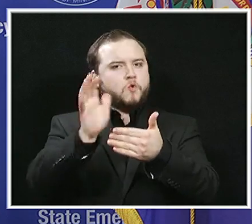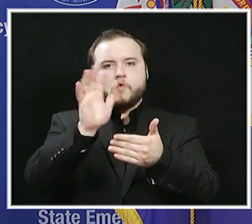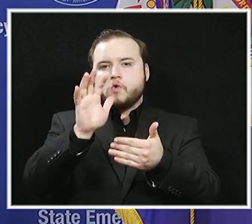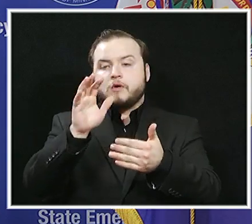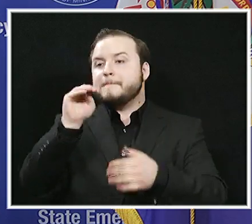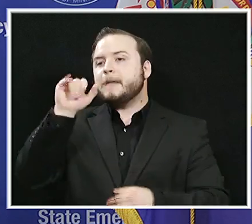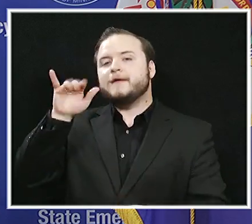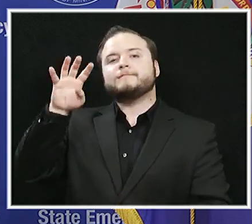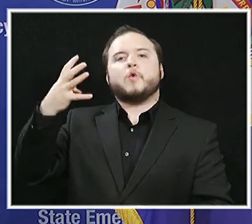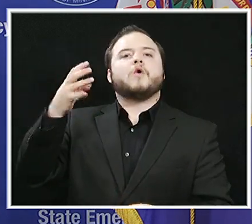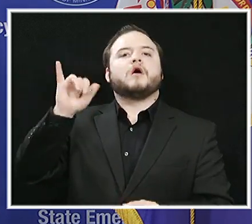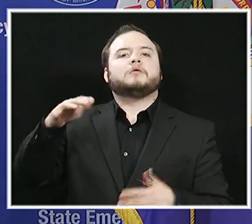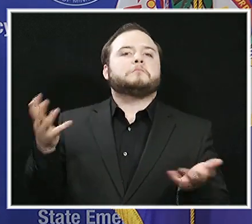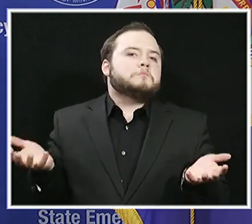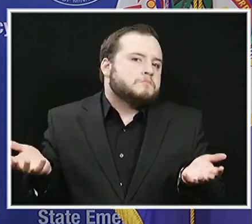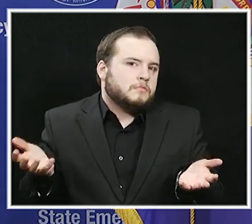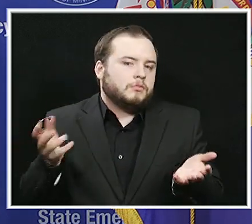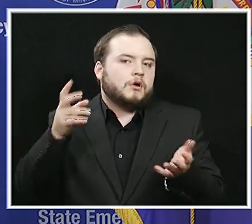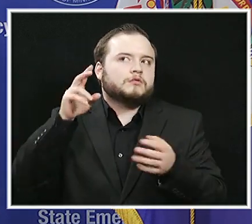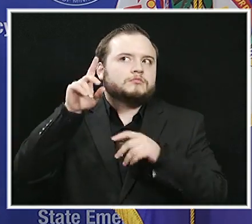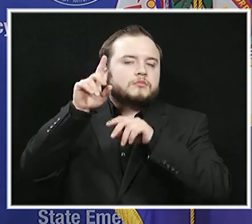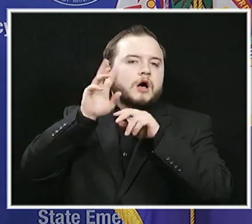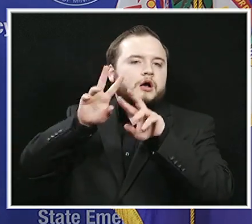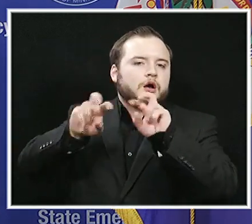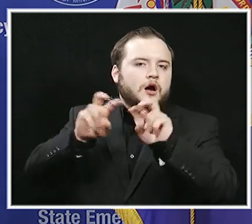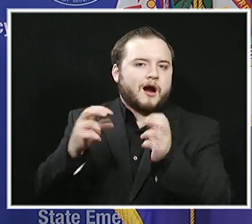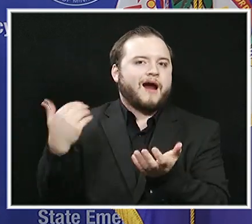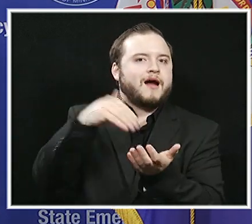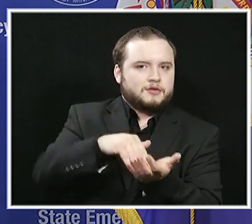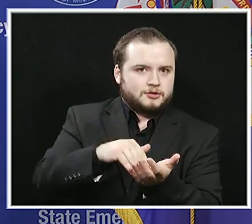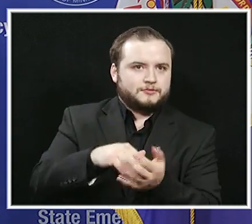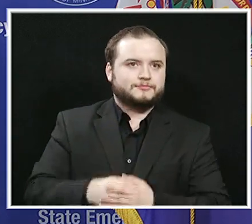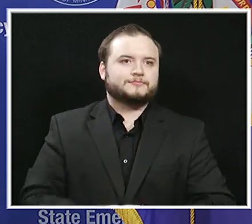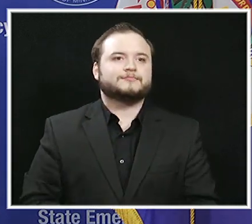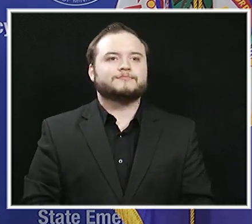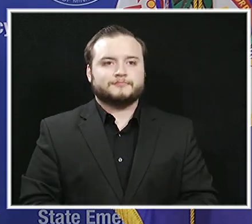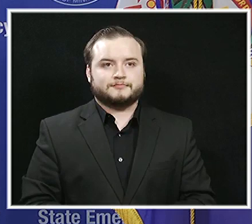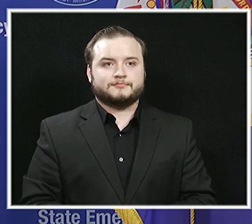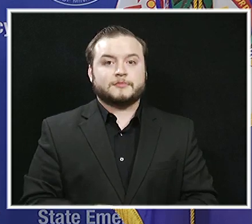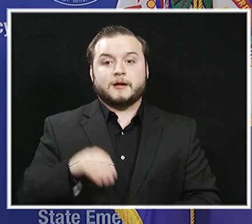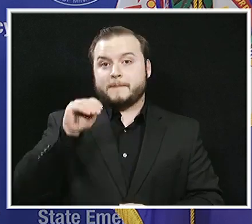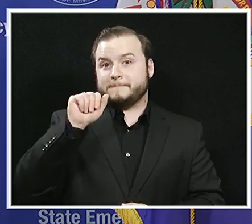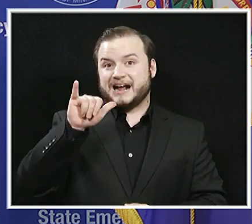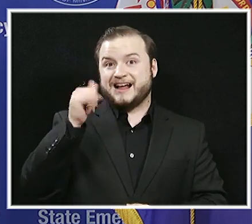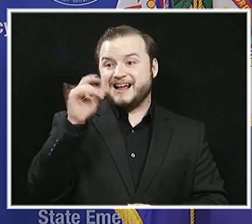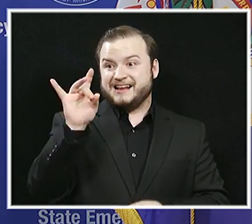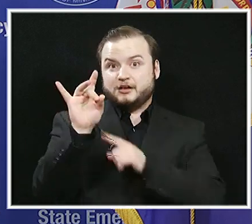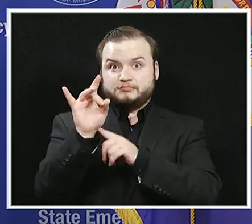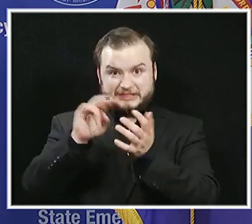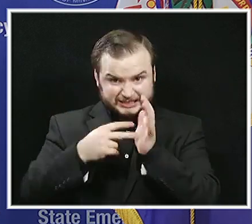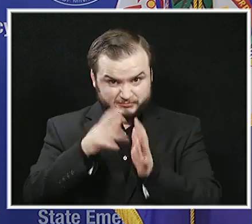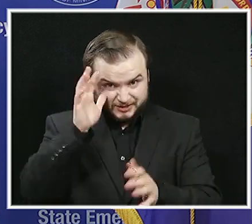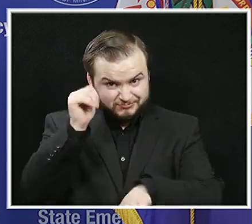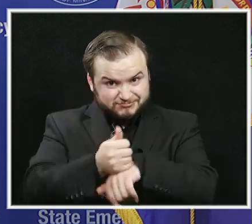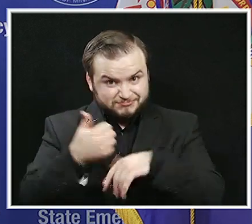said -- I never said it today we'll be out of it by May 18th. I'm saying if you pledge that time, we'll get the results.